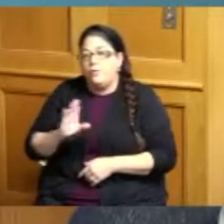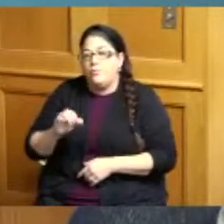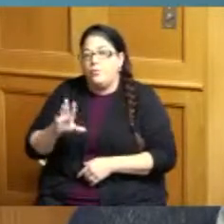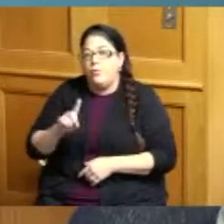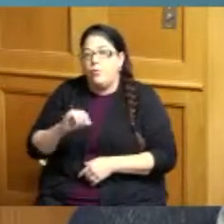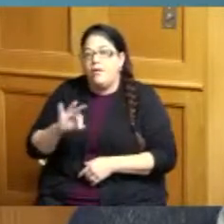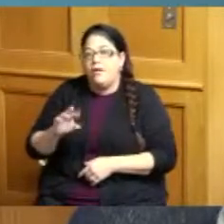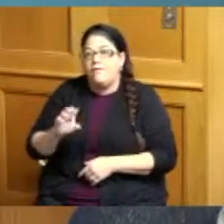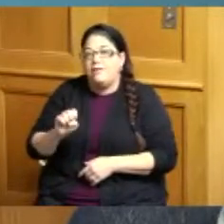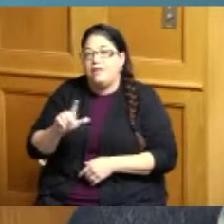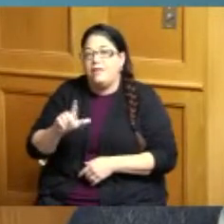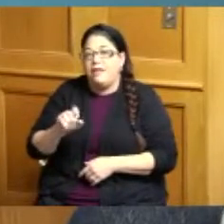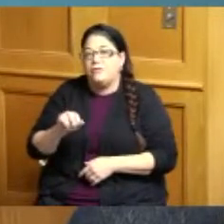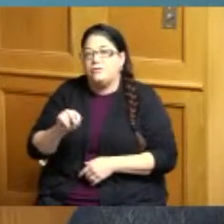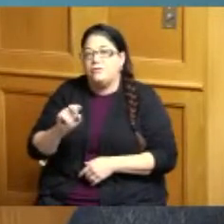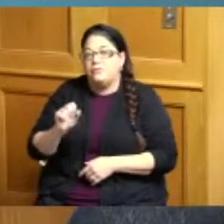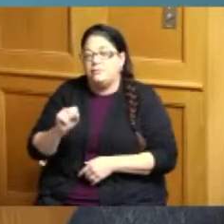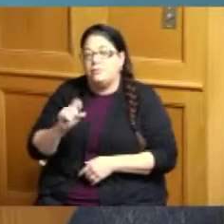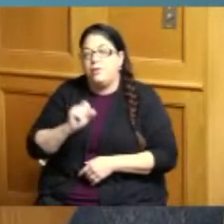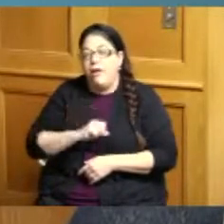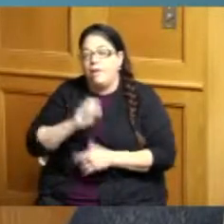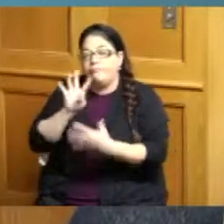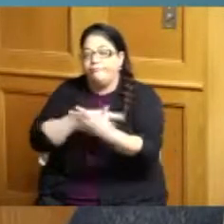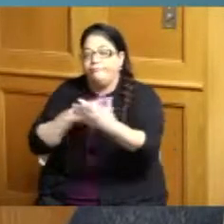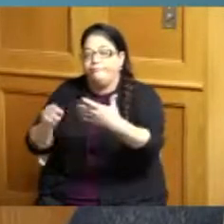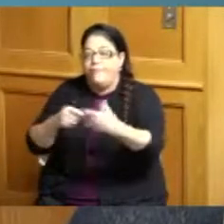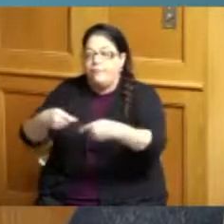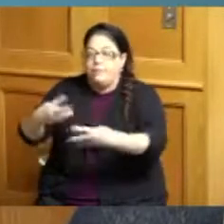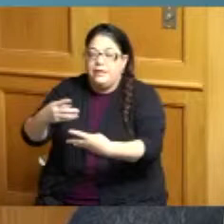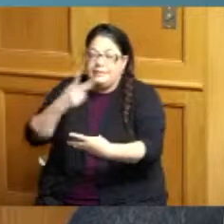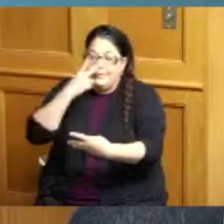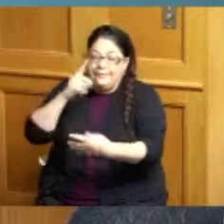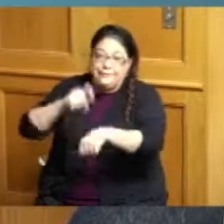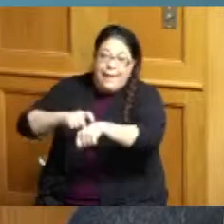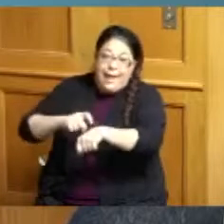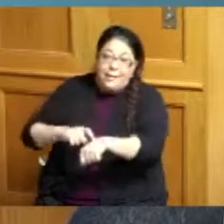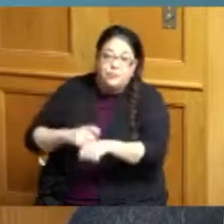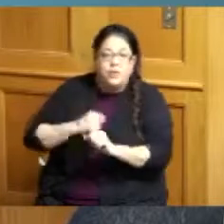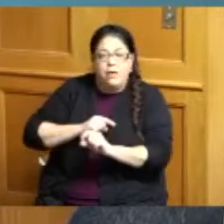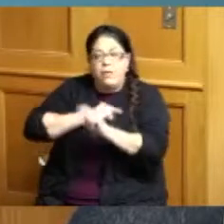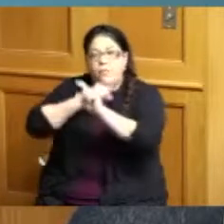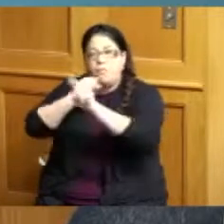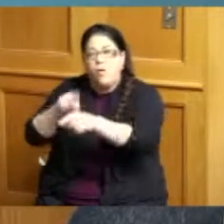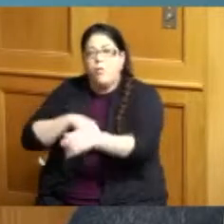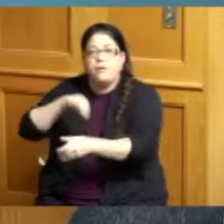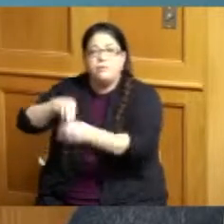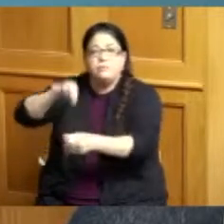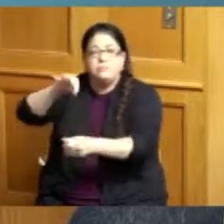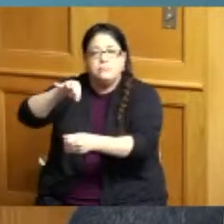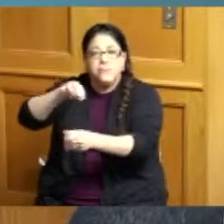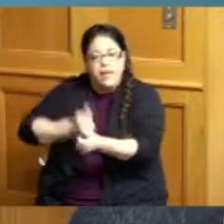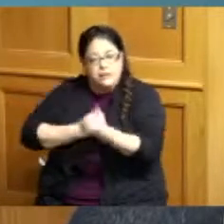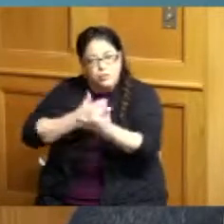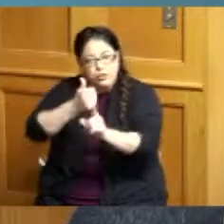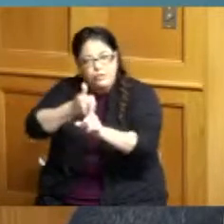you can get over there and get out and vote and express yourself so those are the things that I